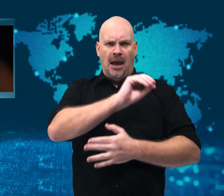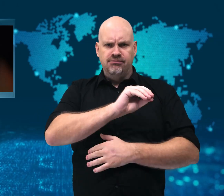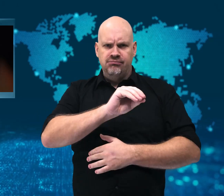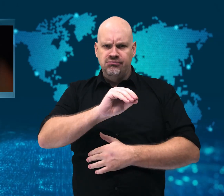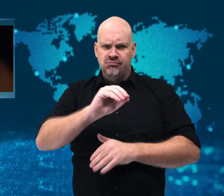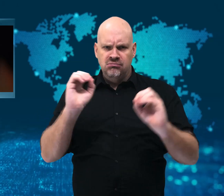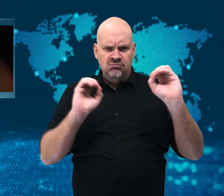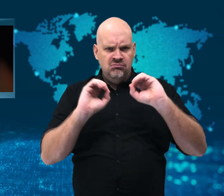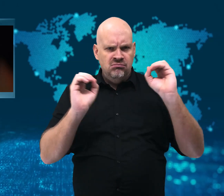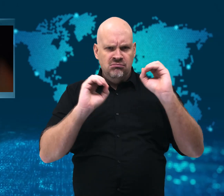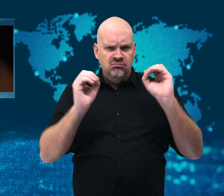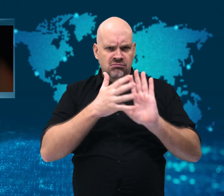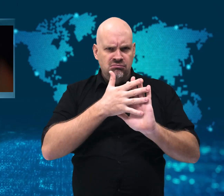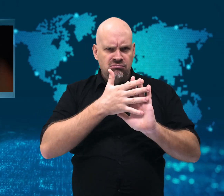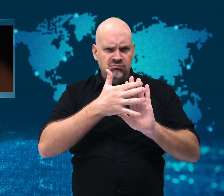Last Saturday,